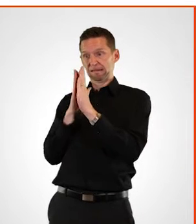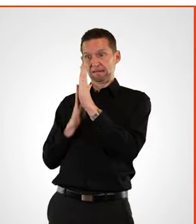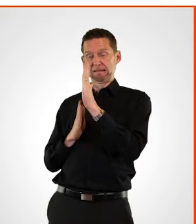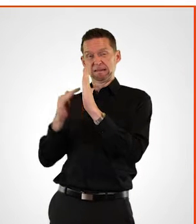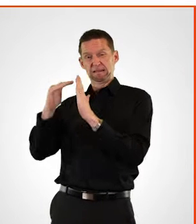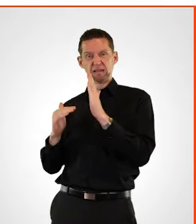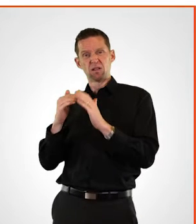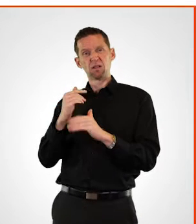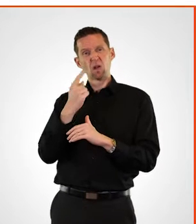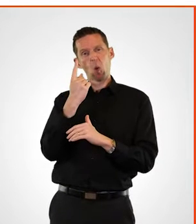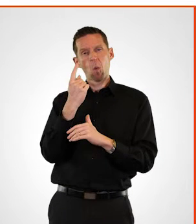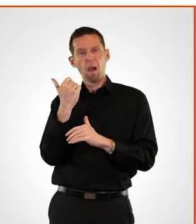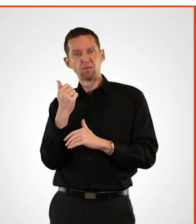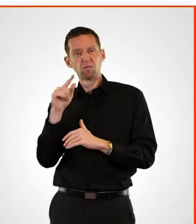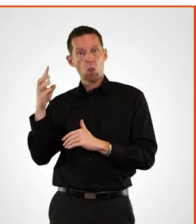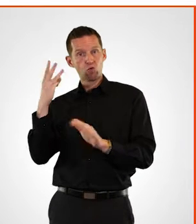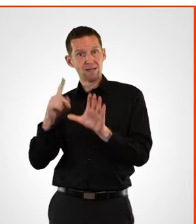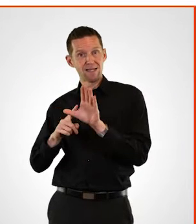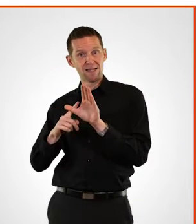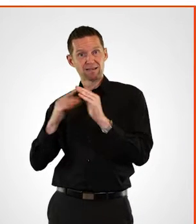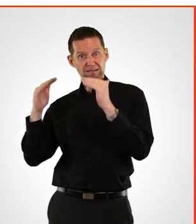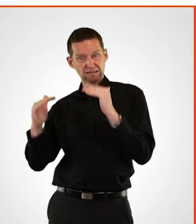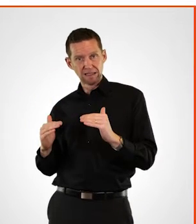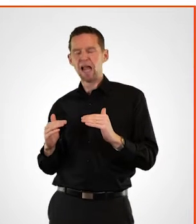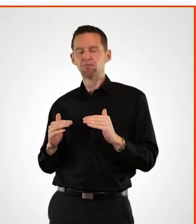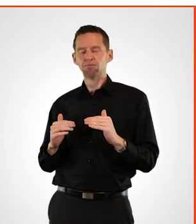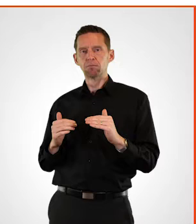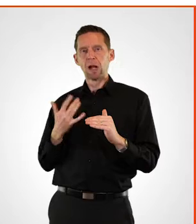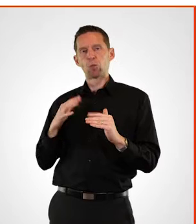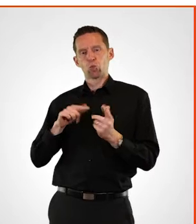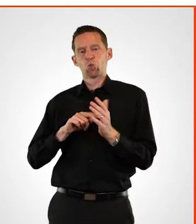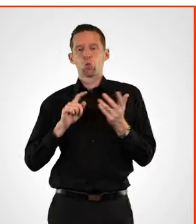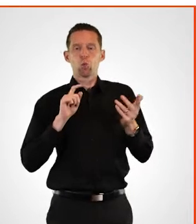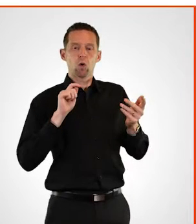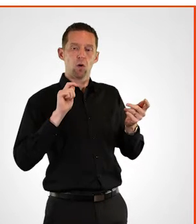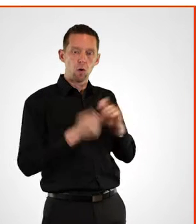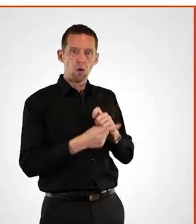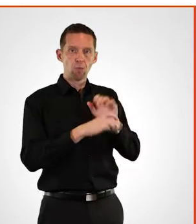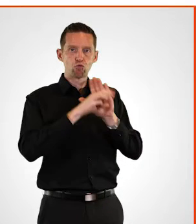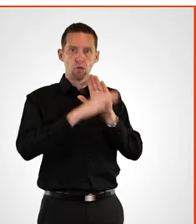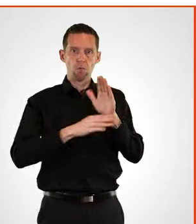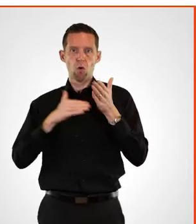one and a half years to three years, now we have to shift that curriculum to help that student.